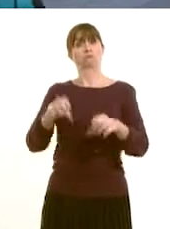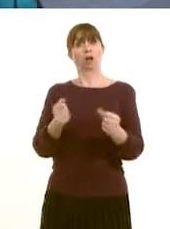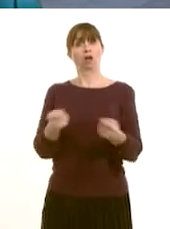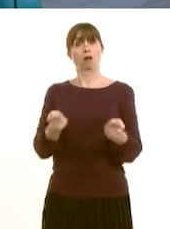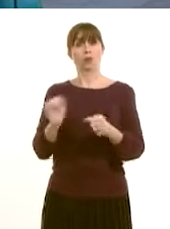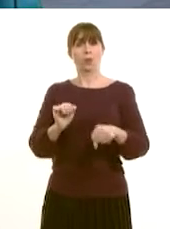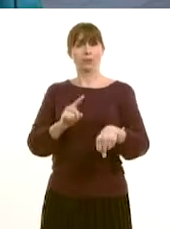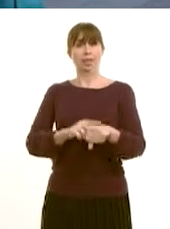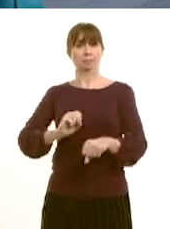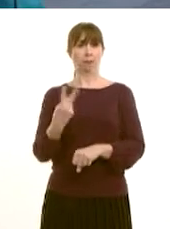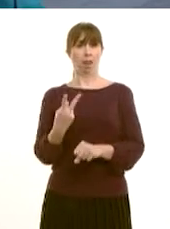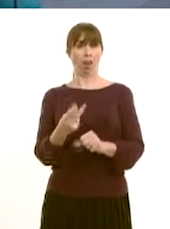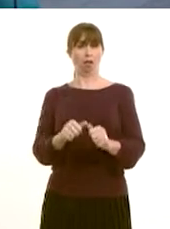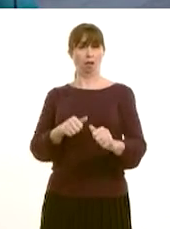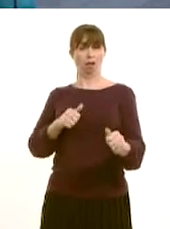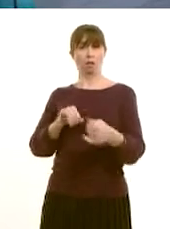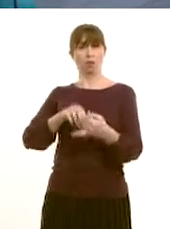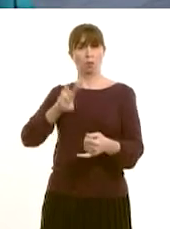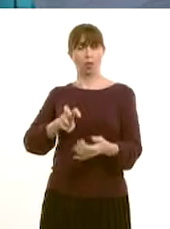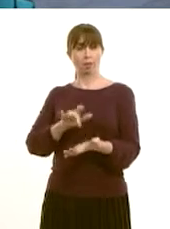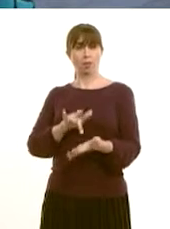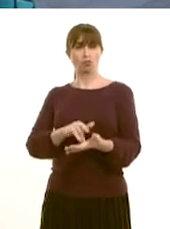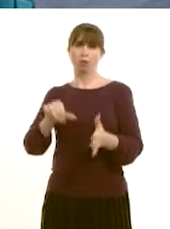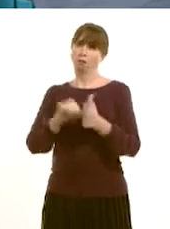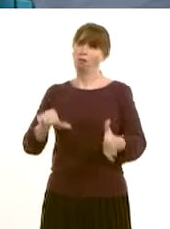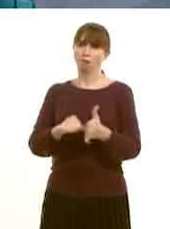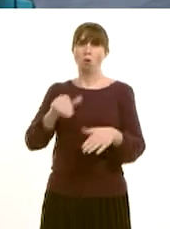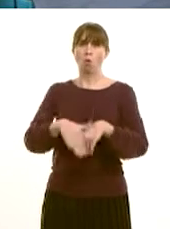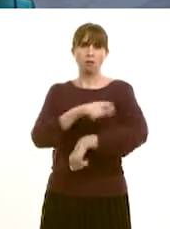In South Wales Central, there is a particular issue around orthopaedic waiting times, and